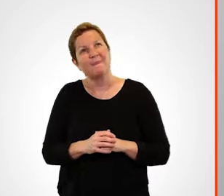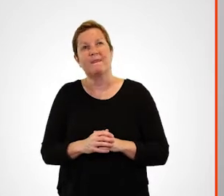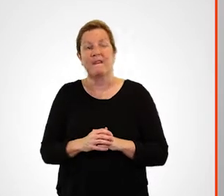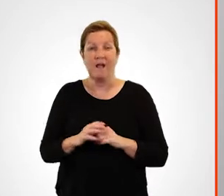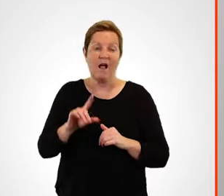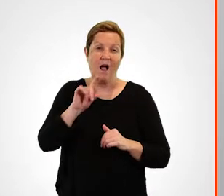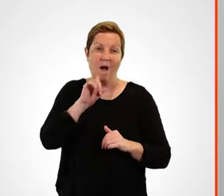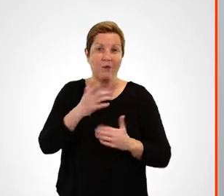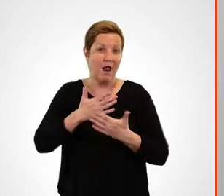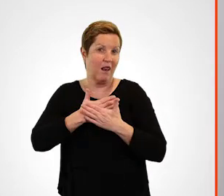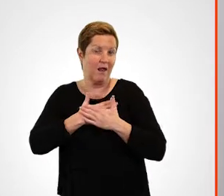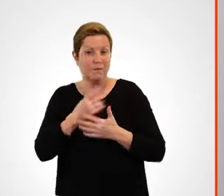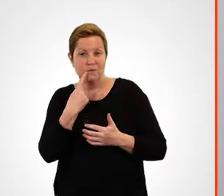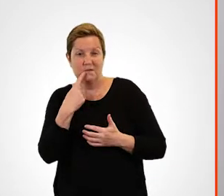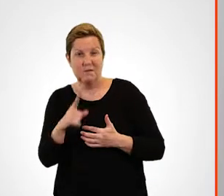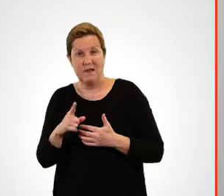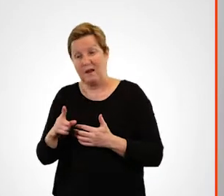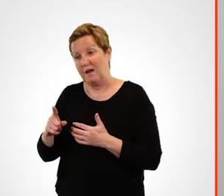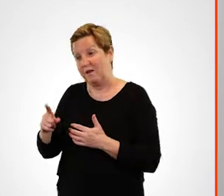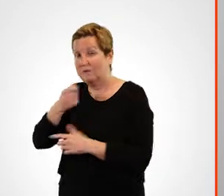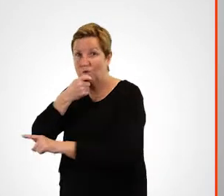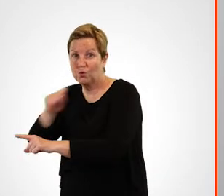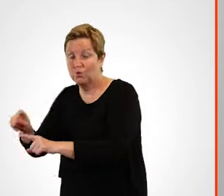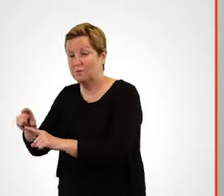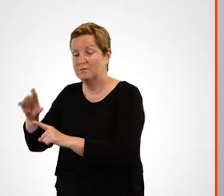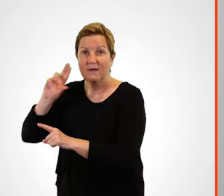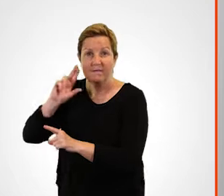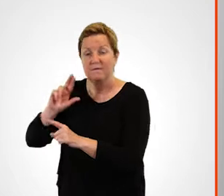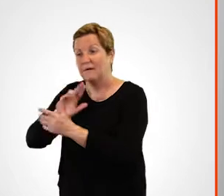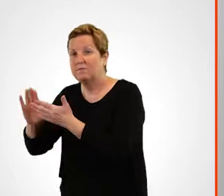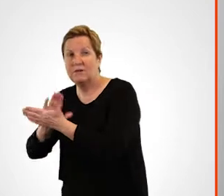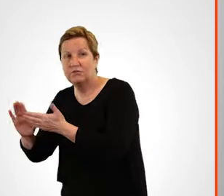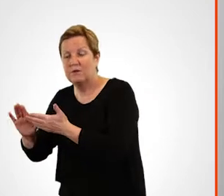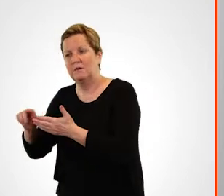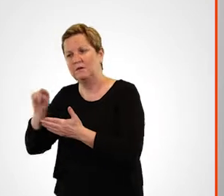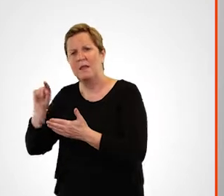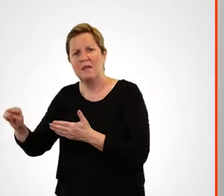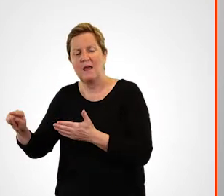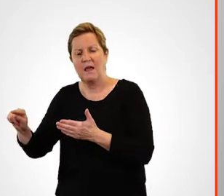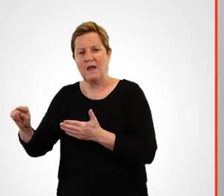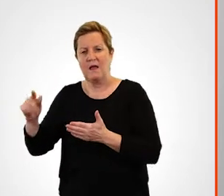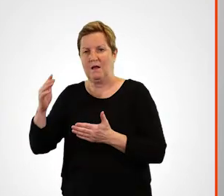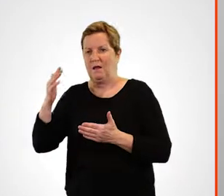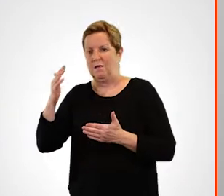that a child with limited hearing, who is deaf or hard of hearing, actually starts out on a playing field